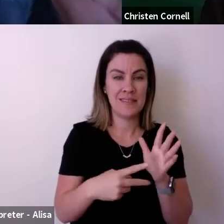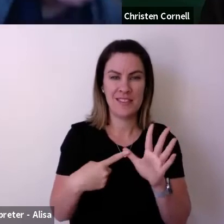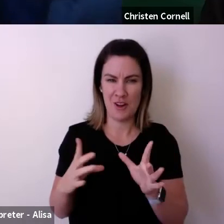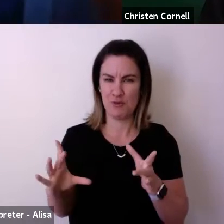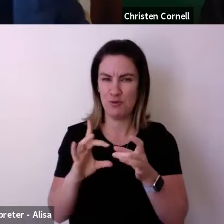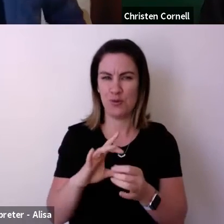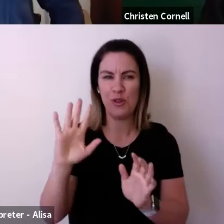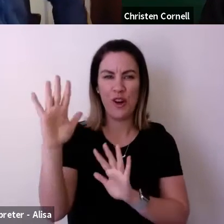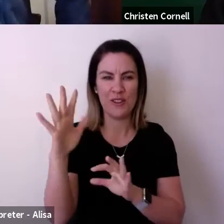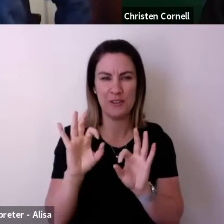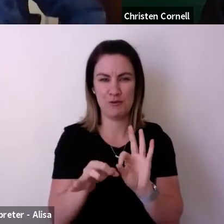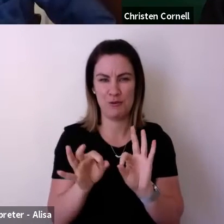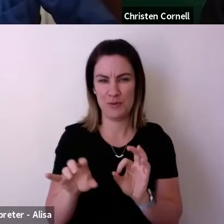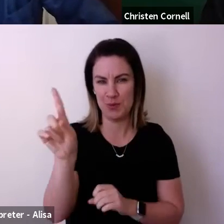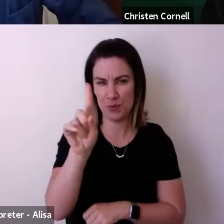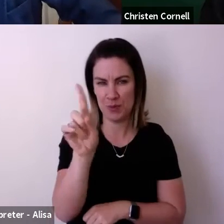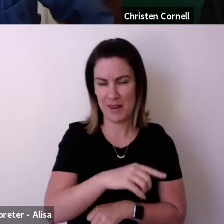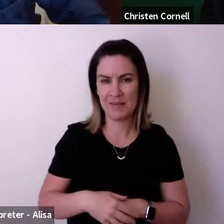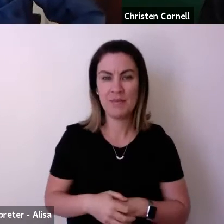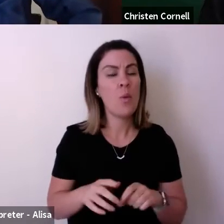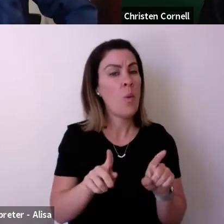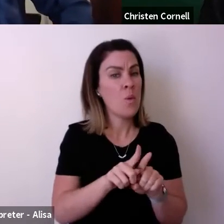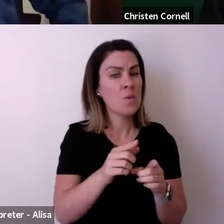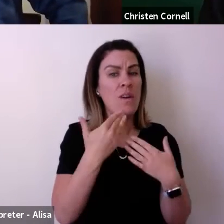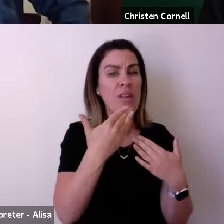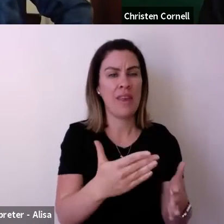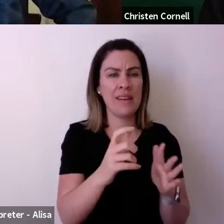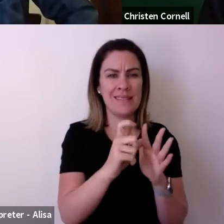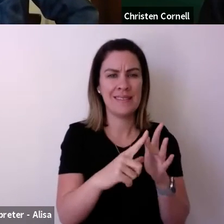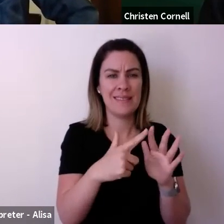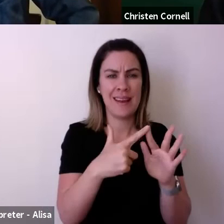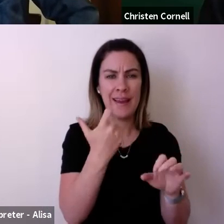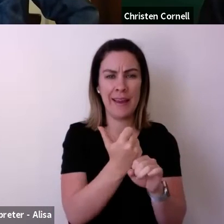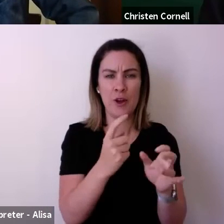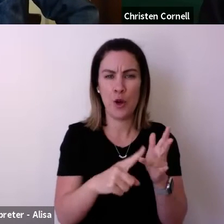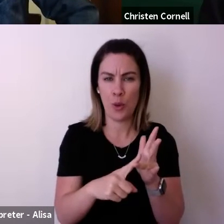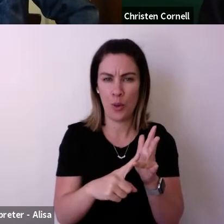as interpreters. And thanks also to Diego and Lina from the Austral to counsel will be behind the scenes looking after the chat